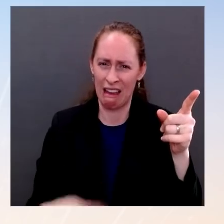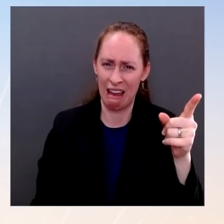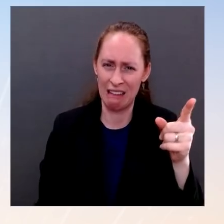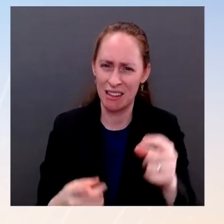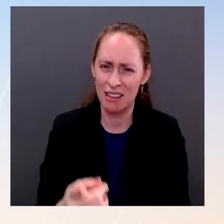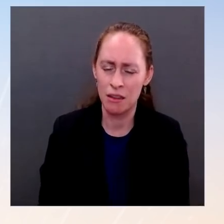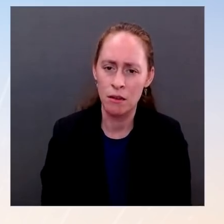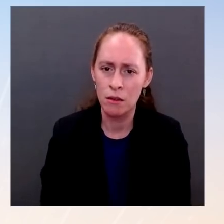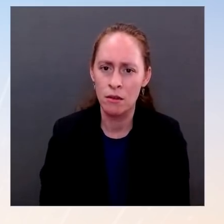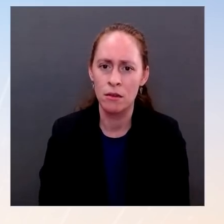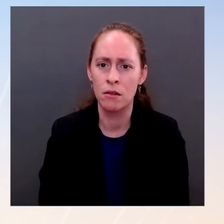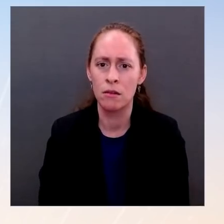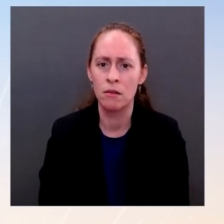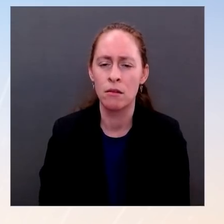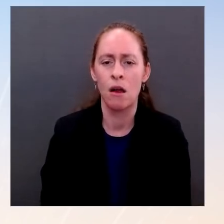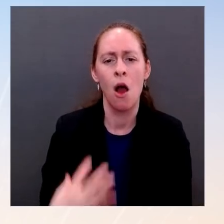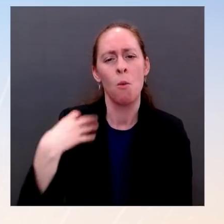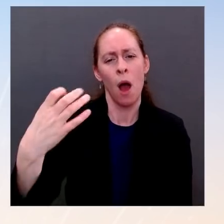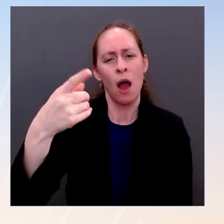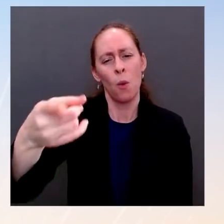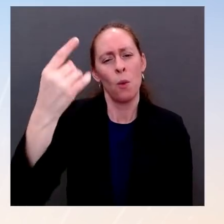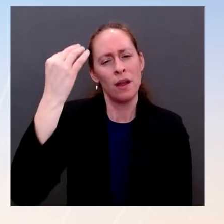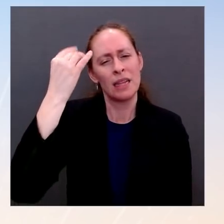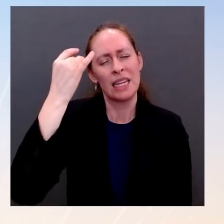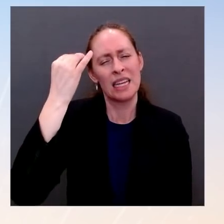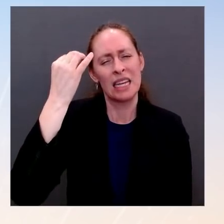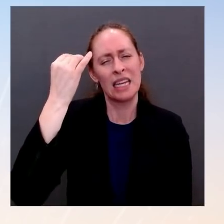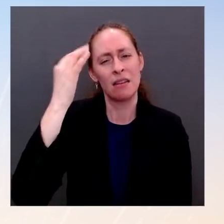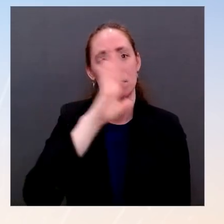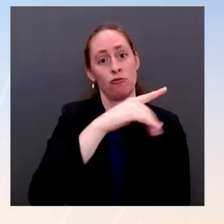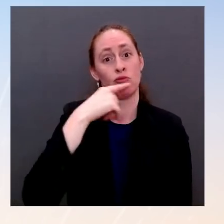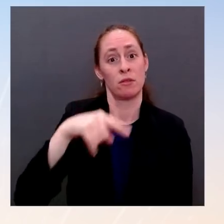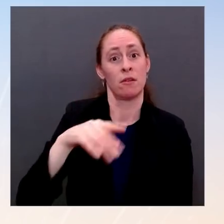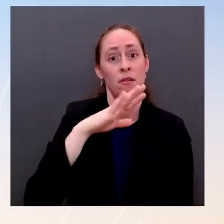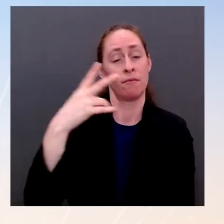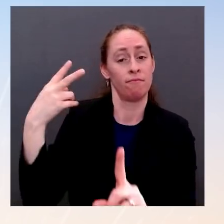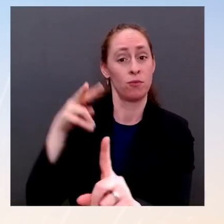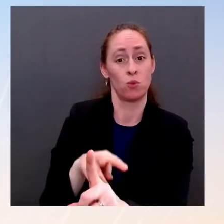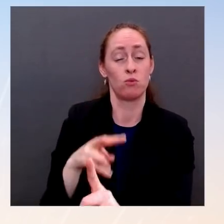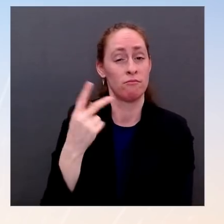and try to substitute China for all that we provide, that's a very bad miscalculation.